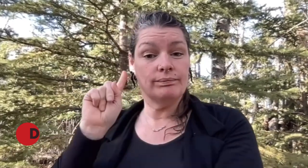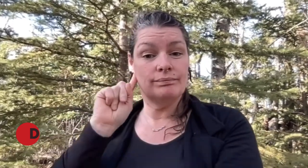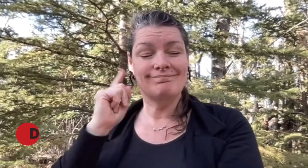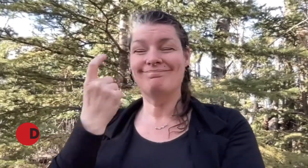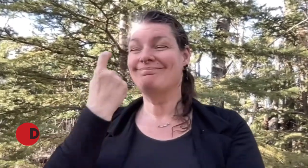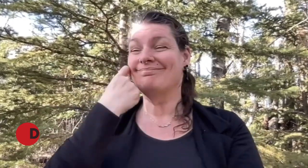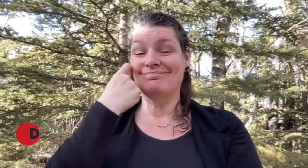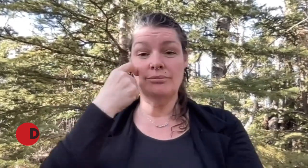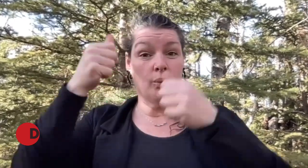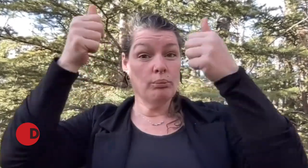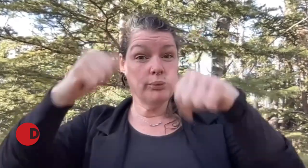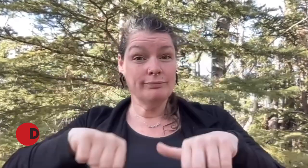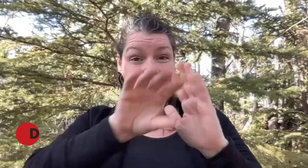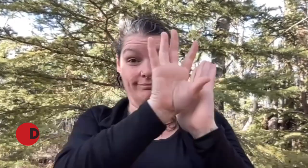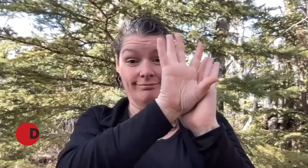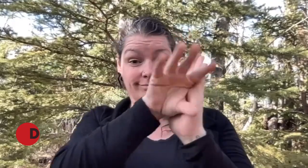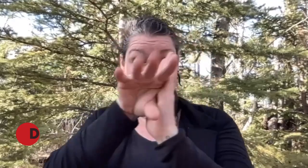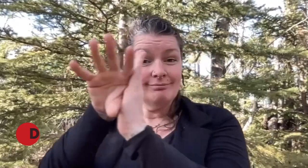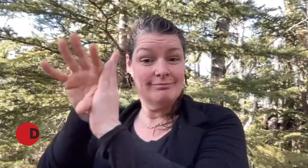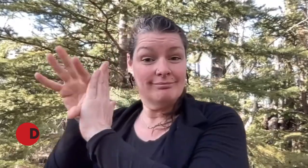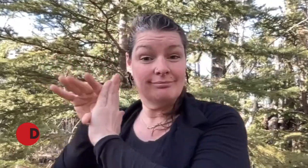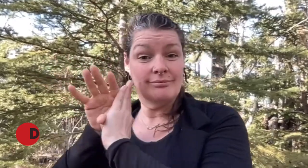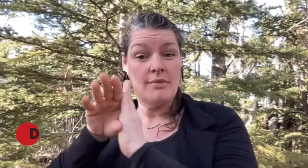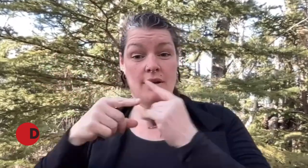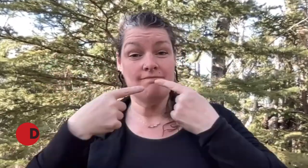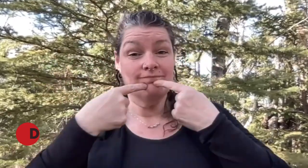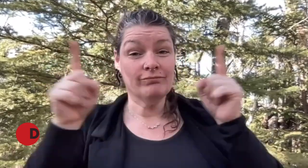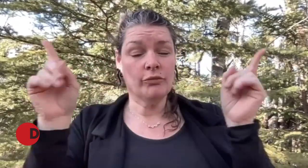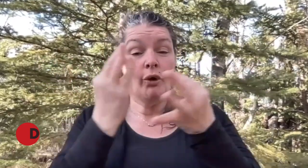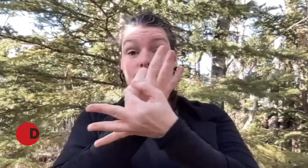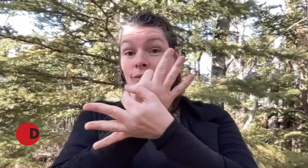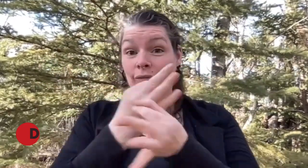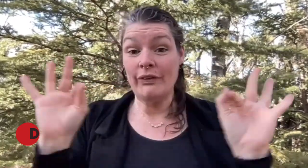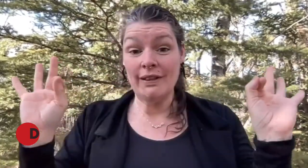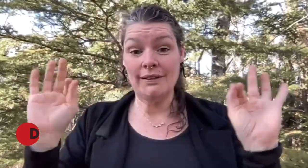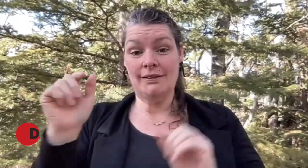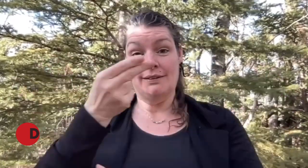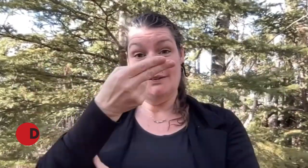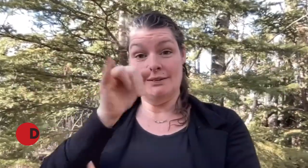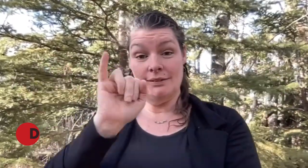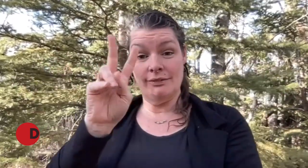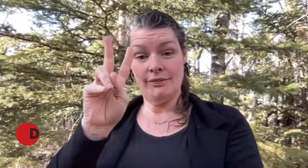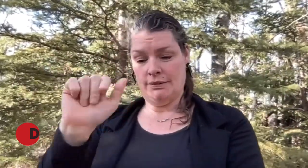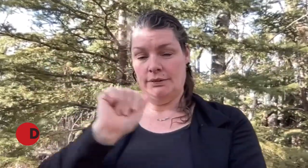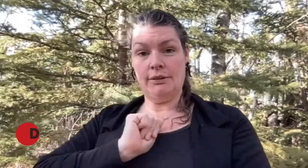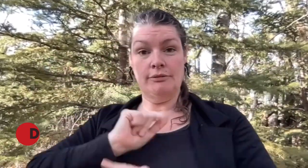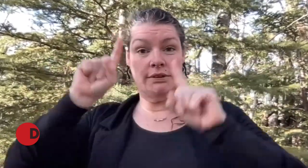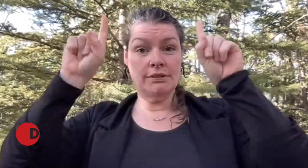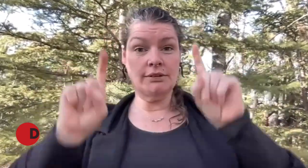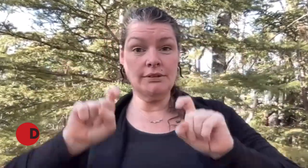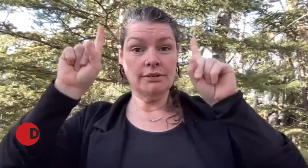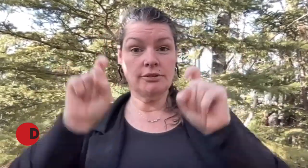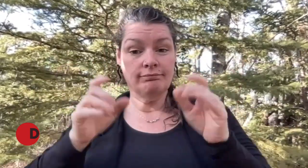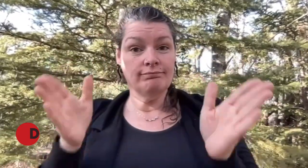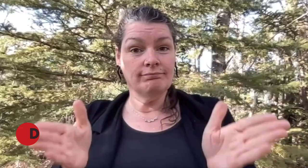posted a video announcing free HIV self-test kit. Like the COVID rapid test,